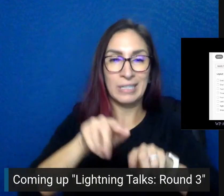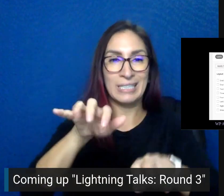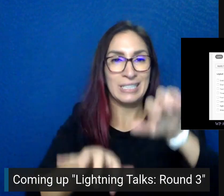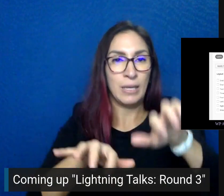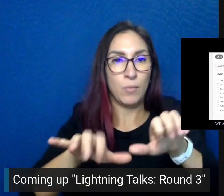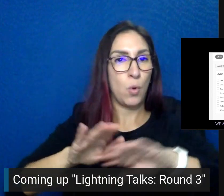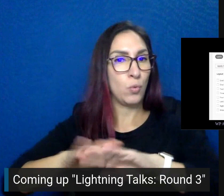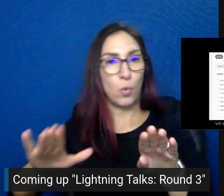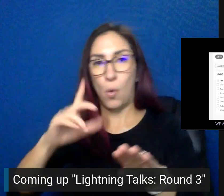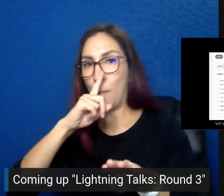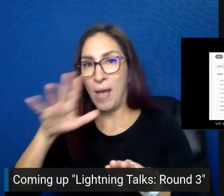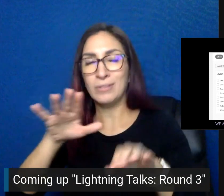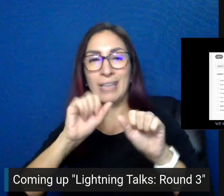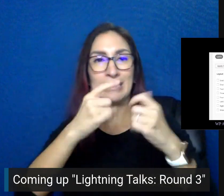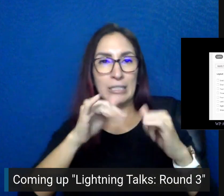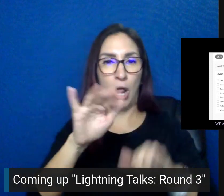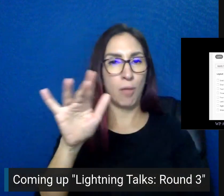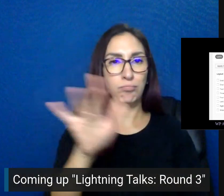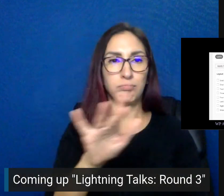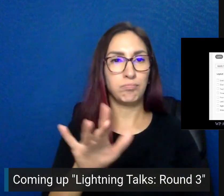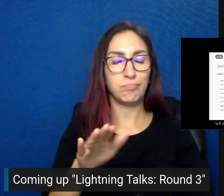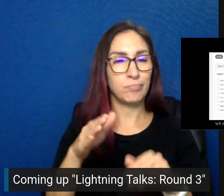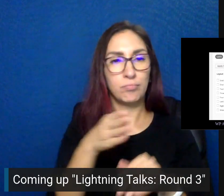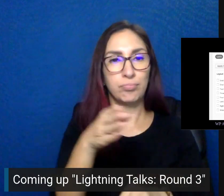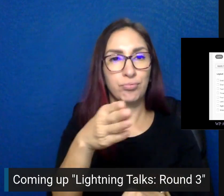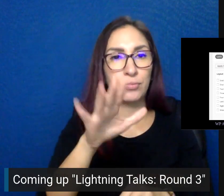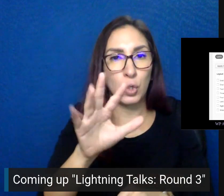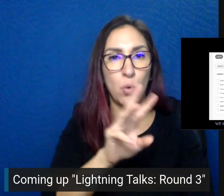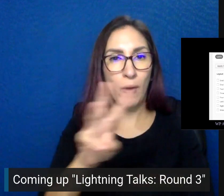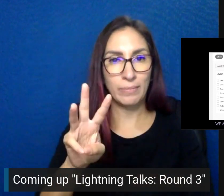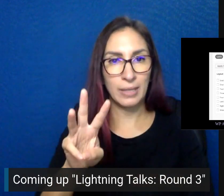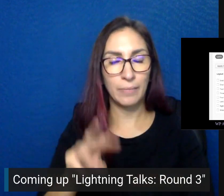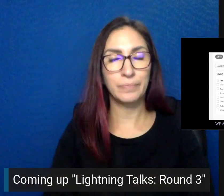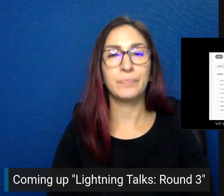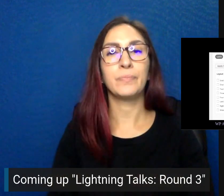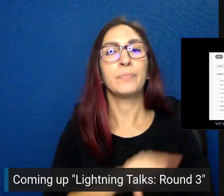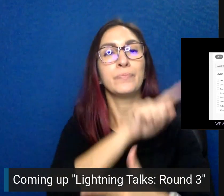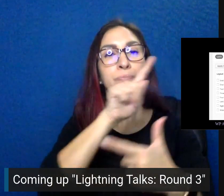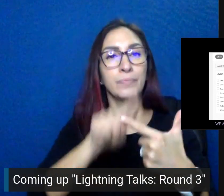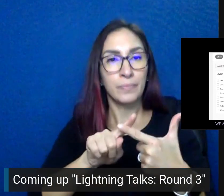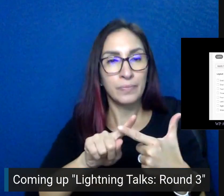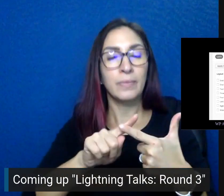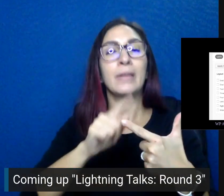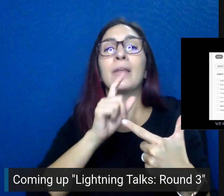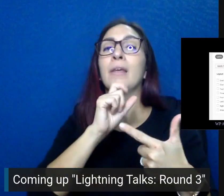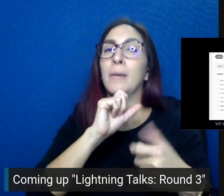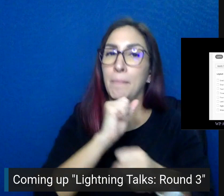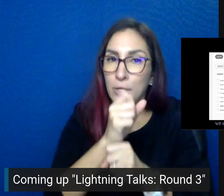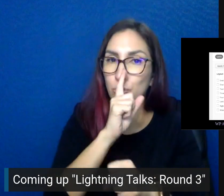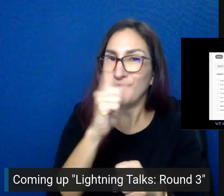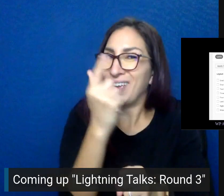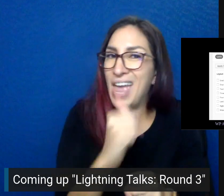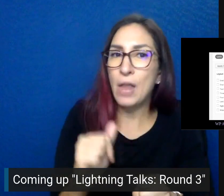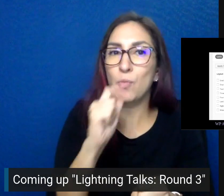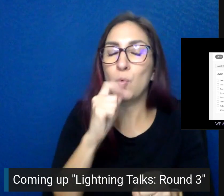Number two, make sure anyone who uses screen reader can identify: What is a bun?